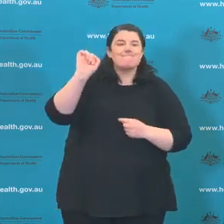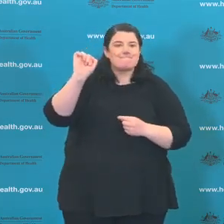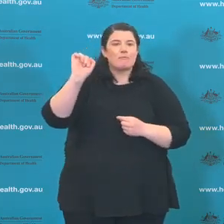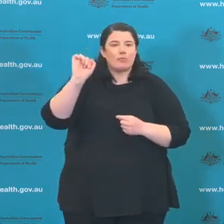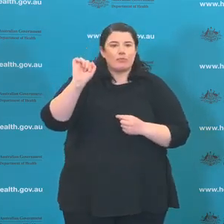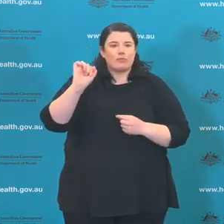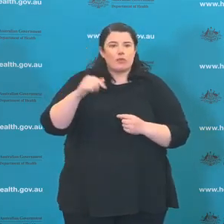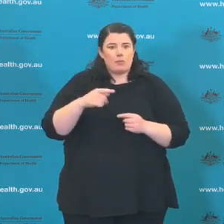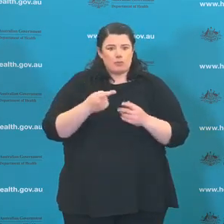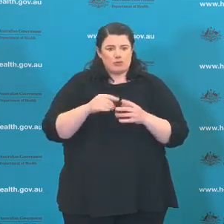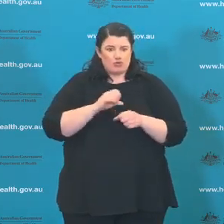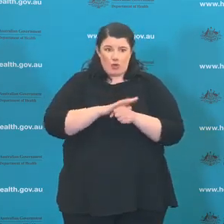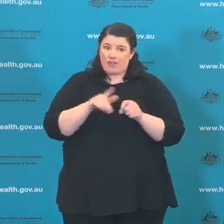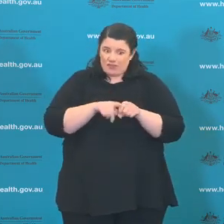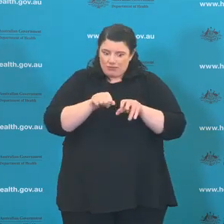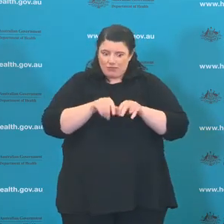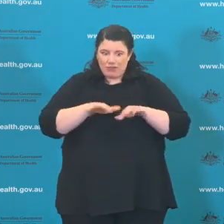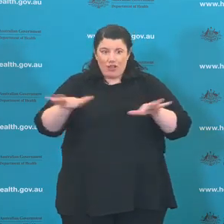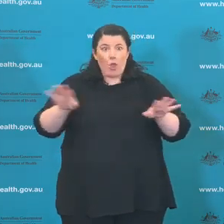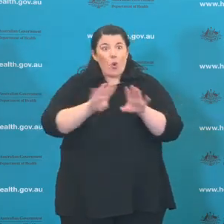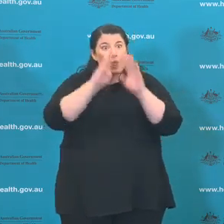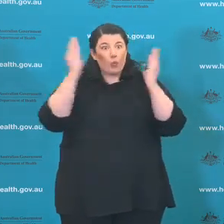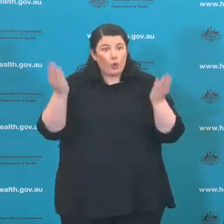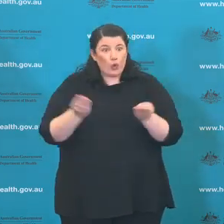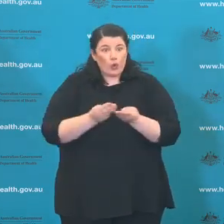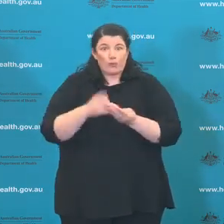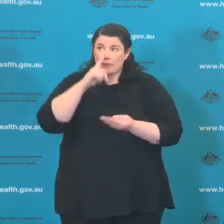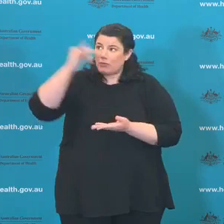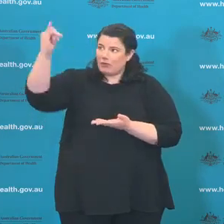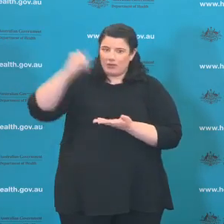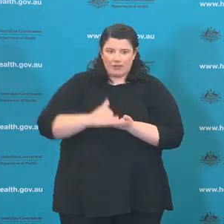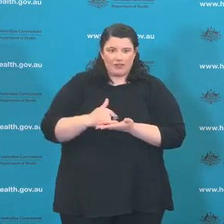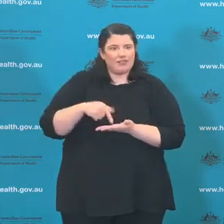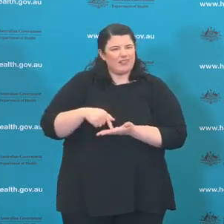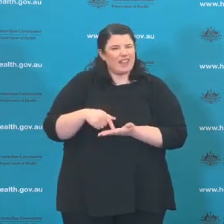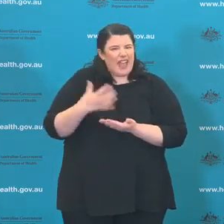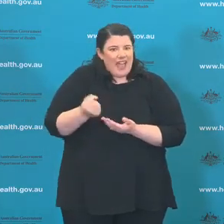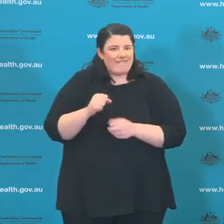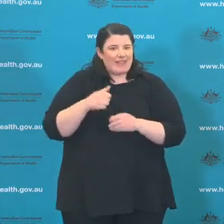this because that still has an impact on Australia. Only yesterday I was part of